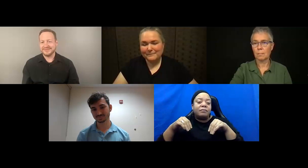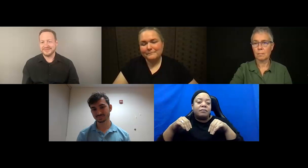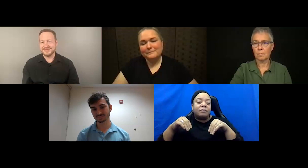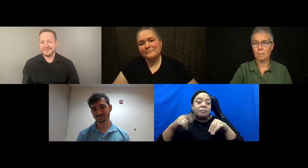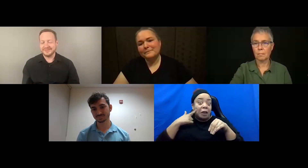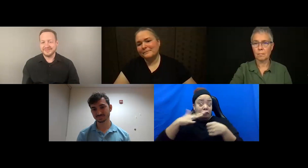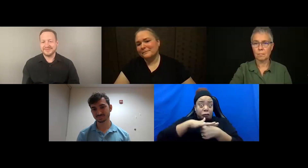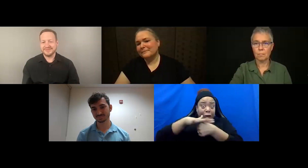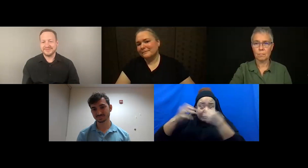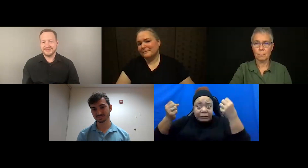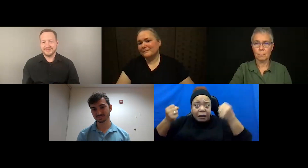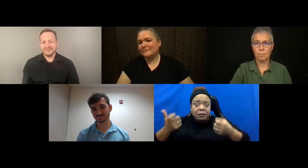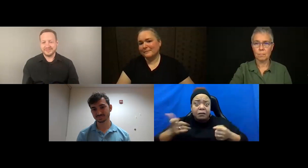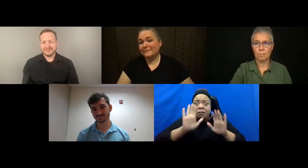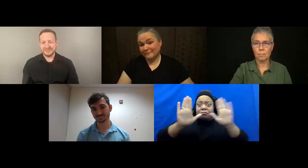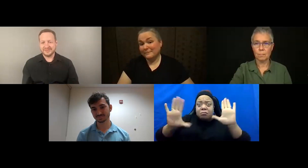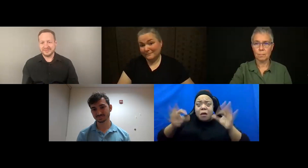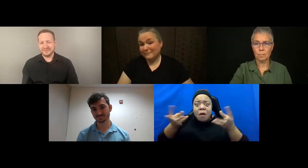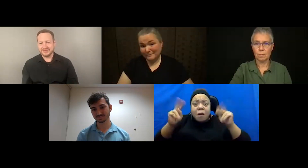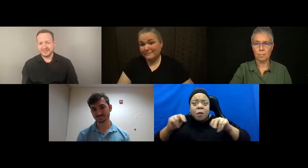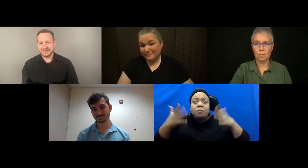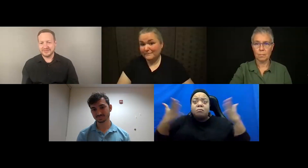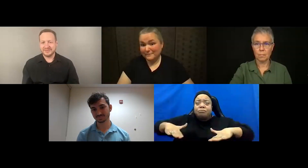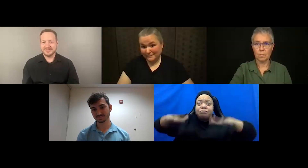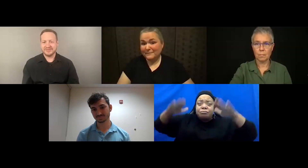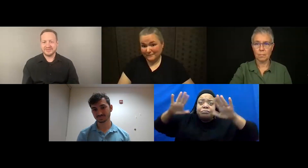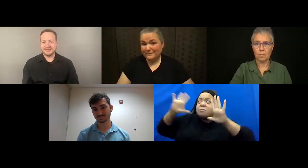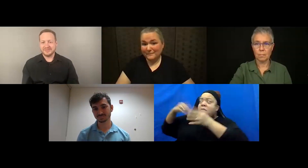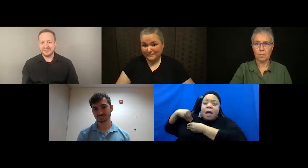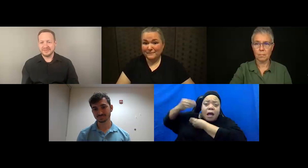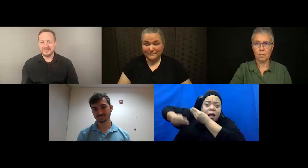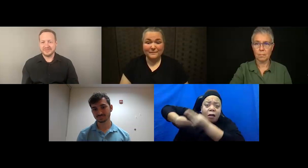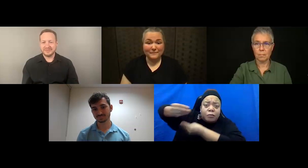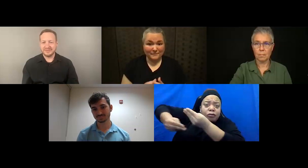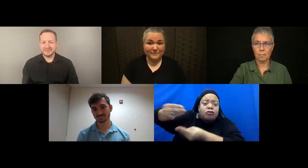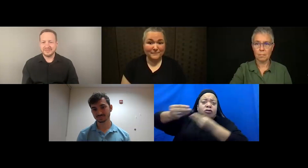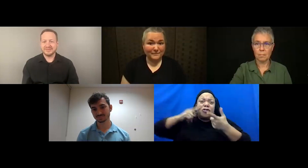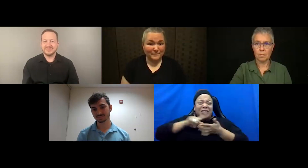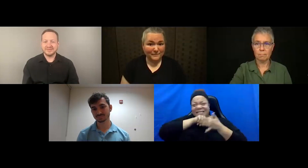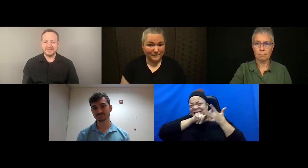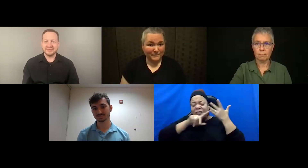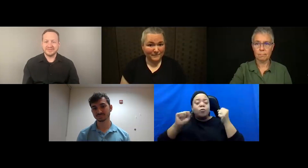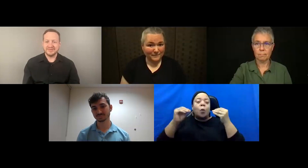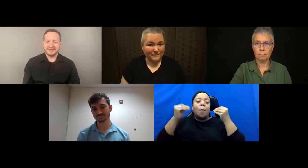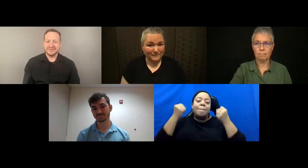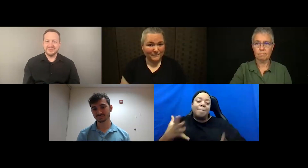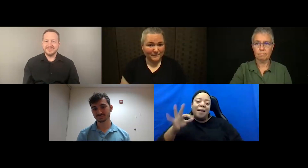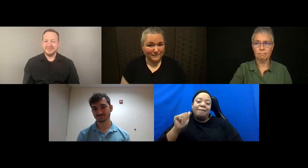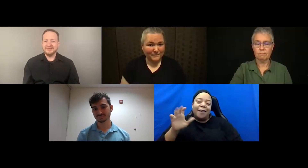There are regional signs, inherited generational signs...